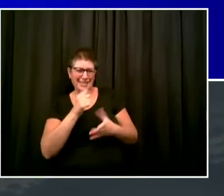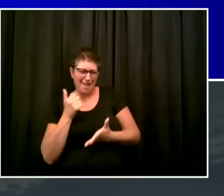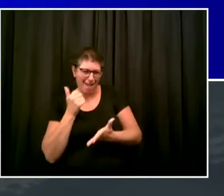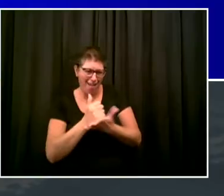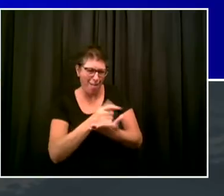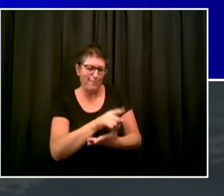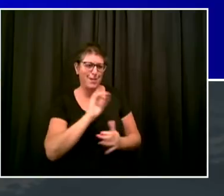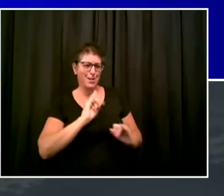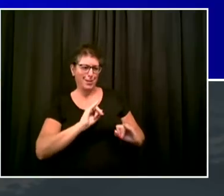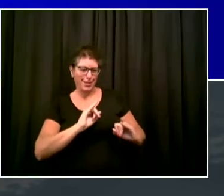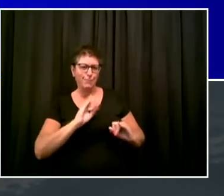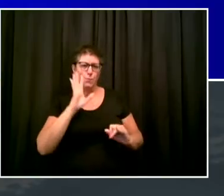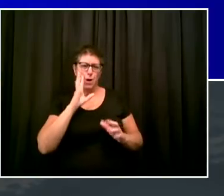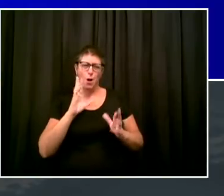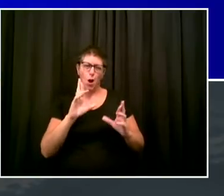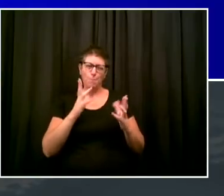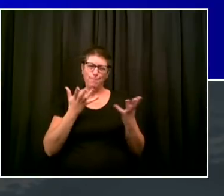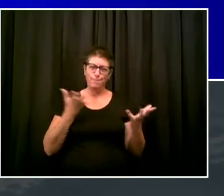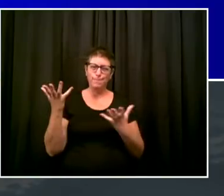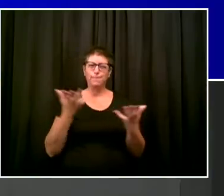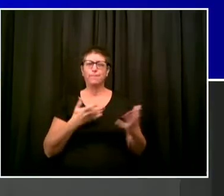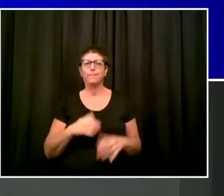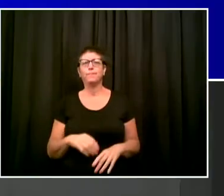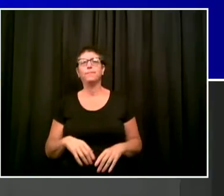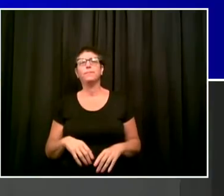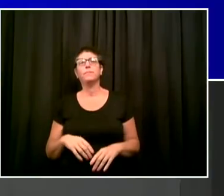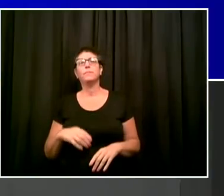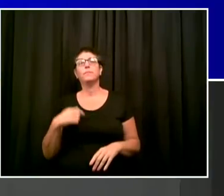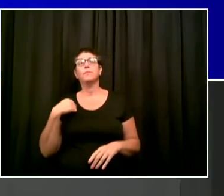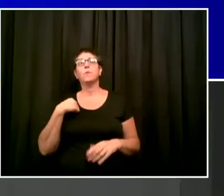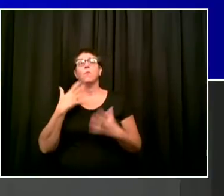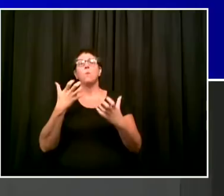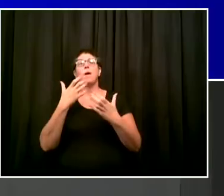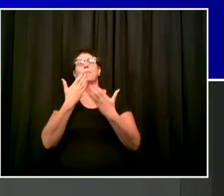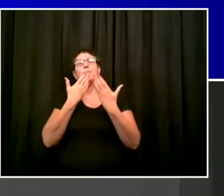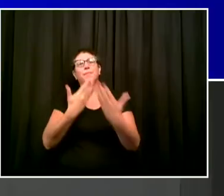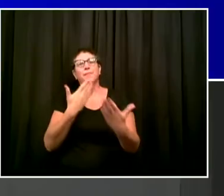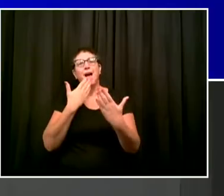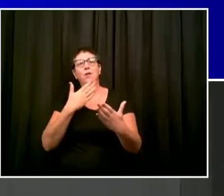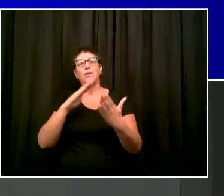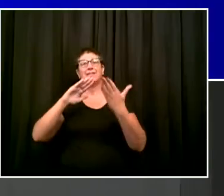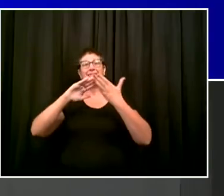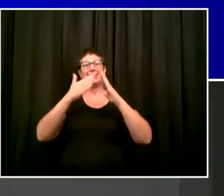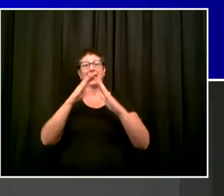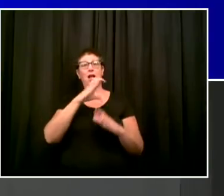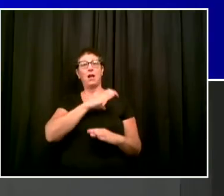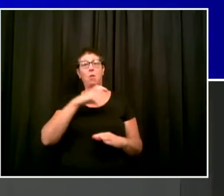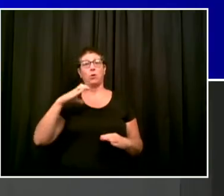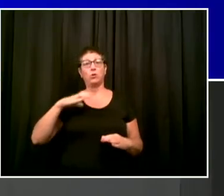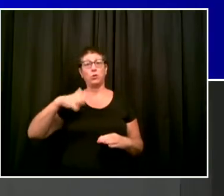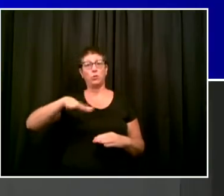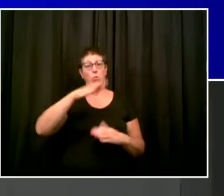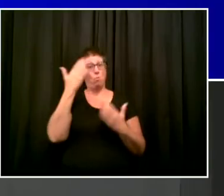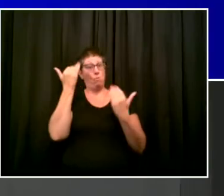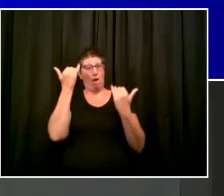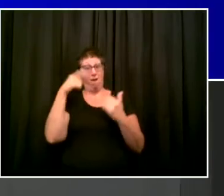THIS DONE. AND I WANT TO SAY IN THLE AST FEW DAYS WE HAVE SEEN MORE AND MORE SIGNS OF